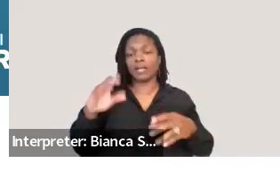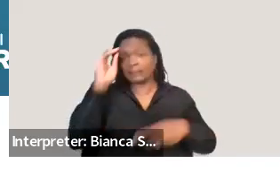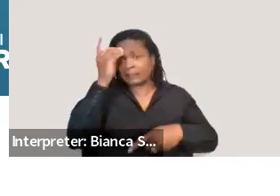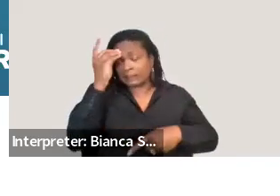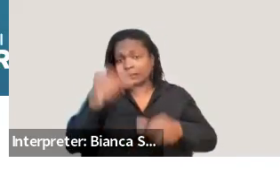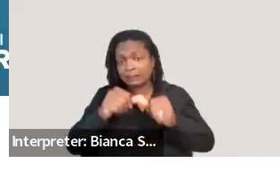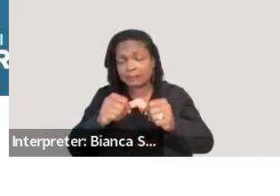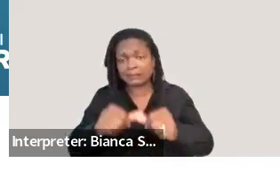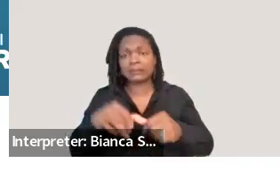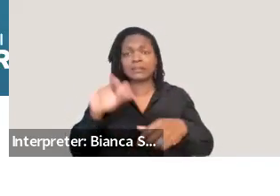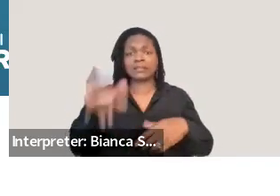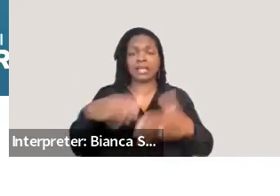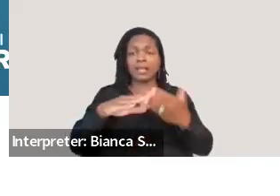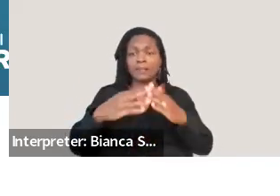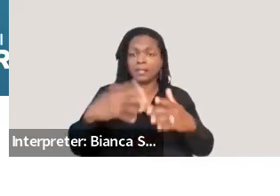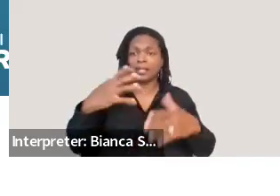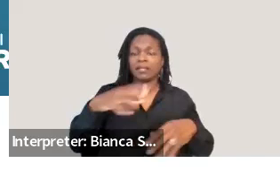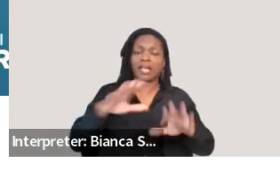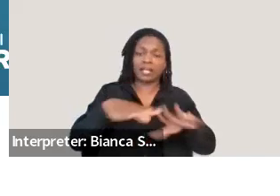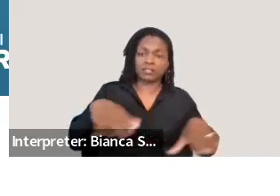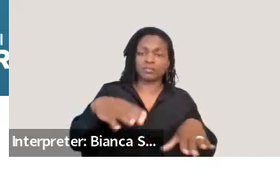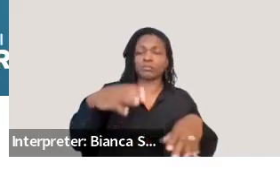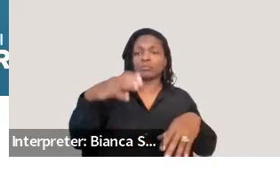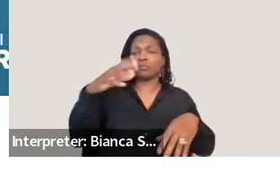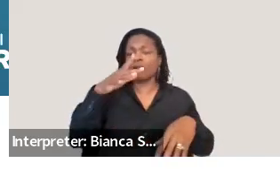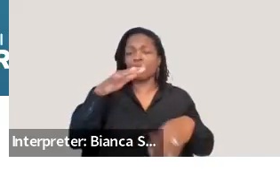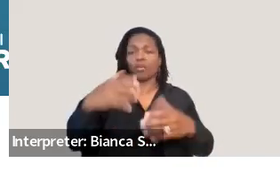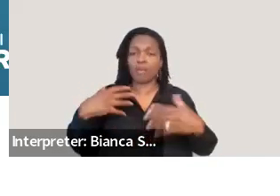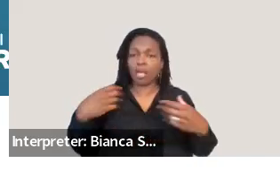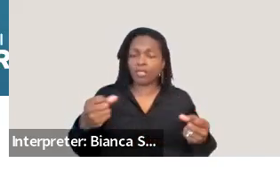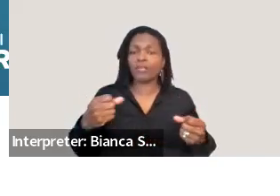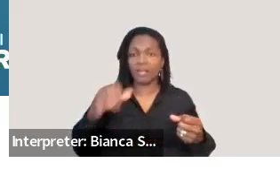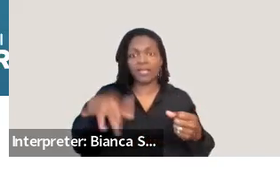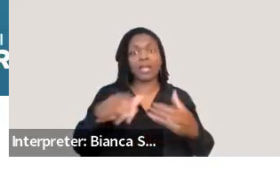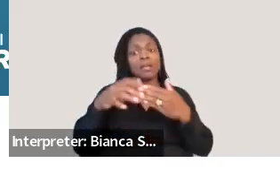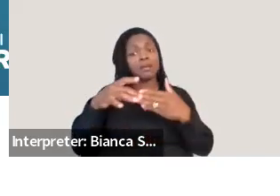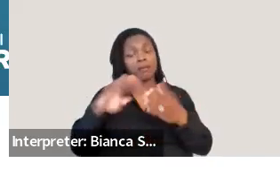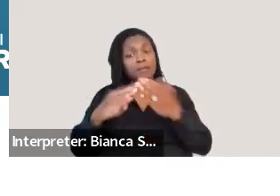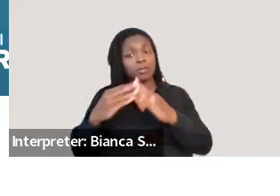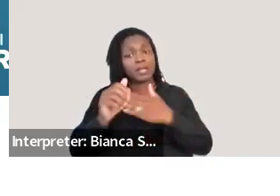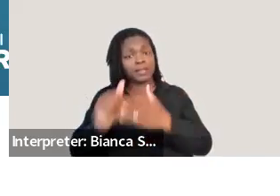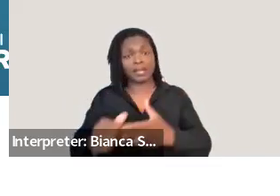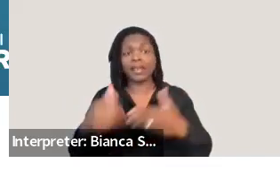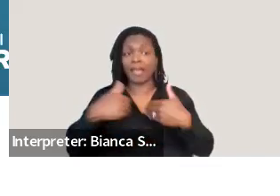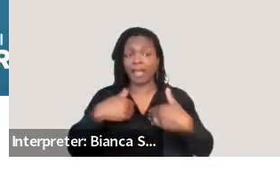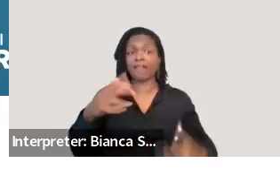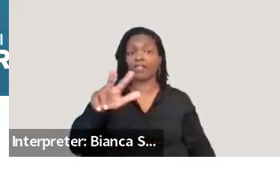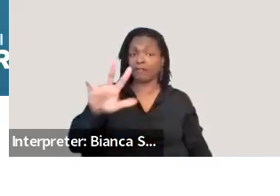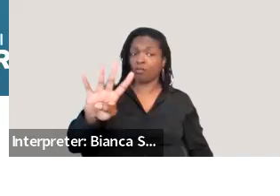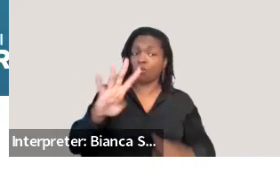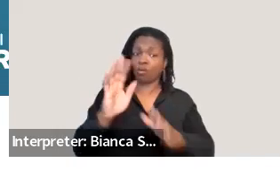Each one of those has a lead. We've had a total of about 34 meetings across all of those priority work groups.